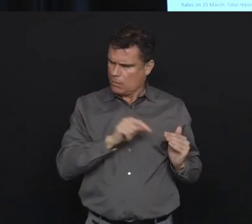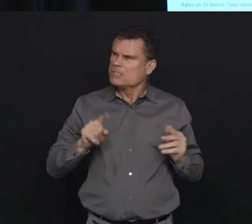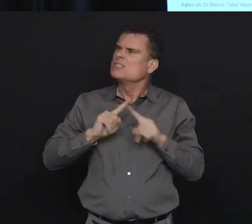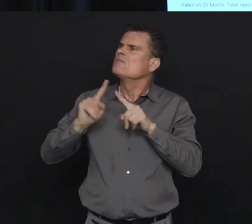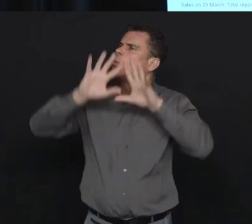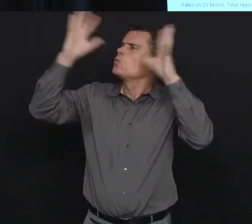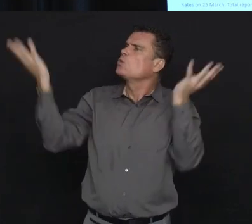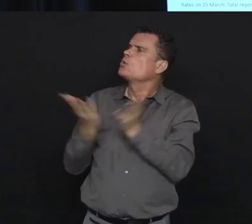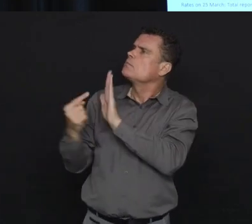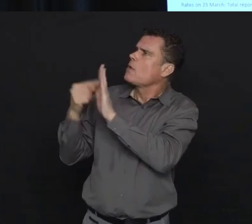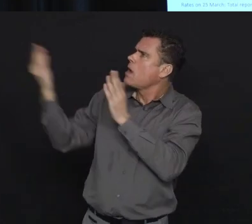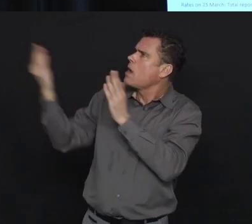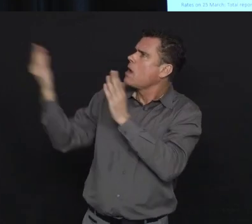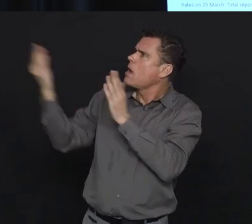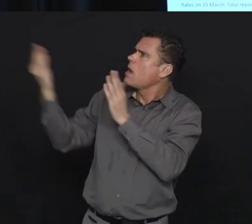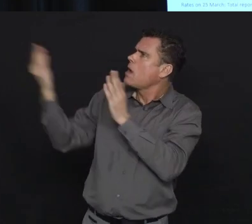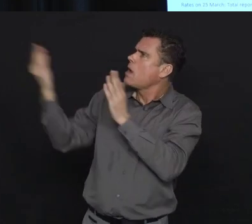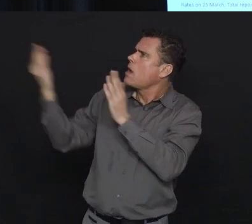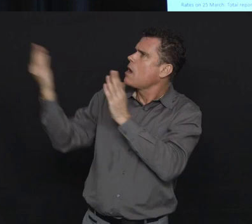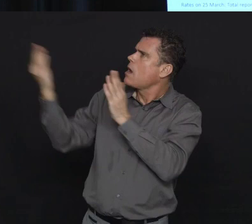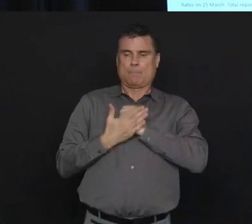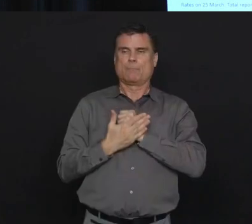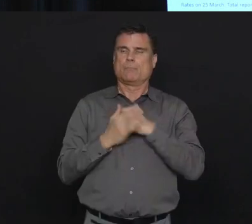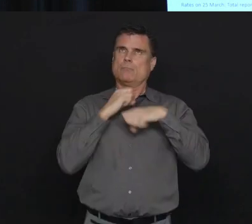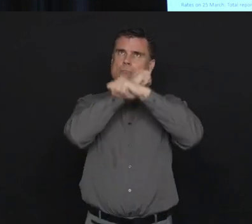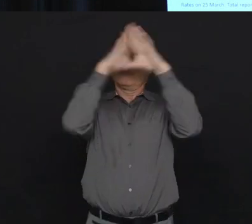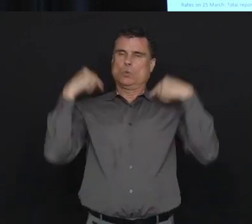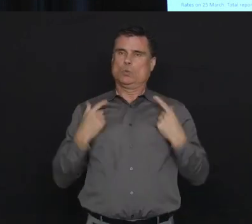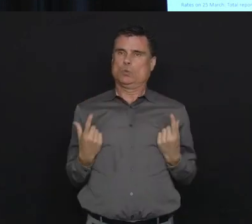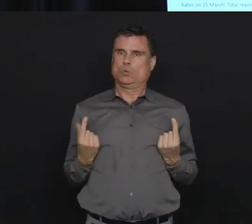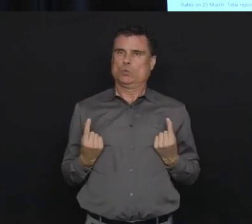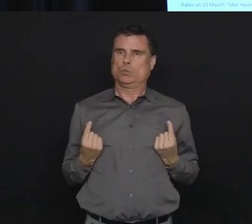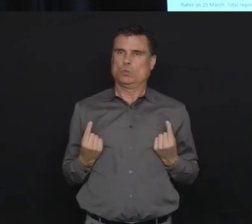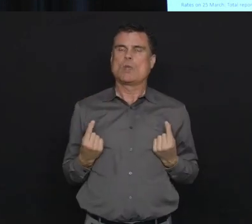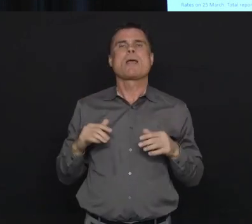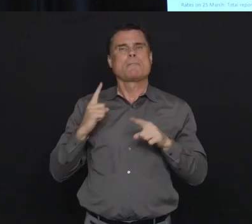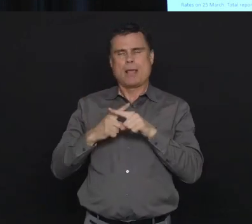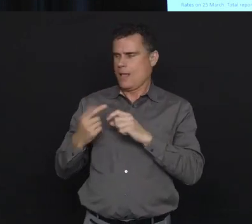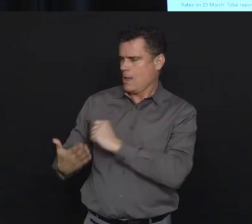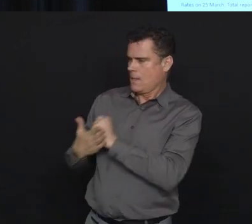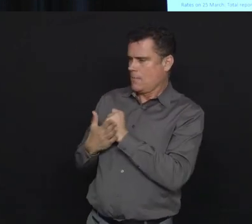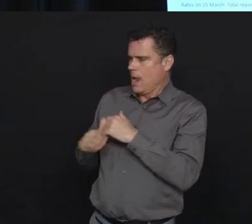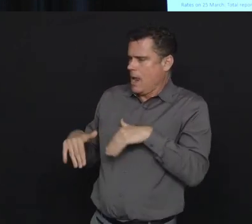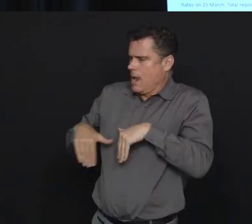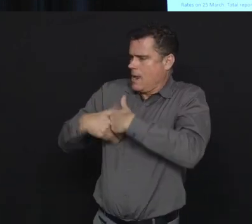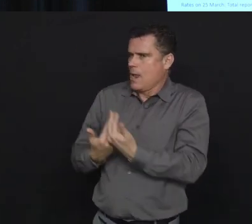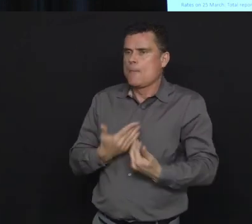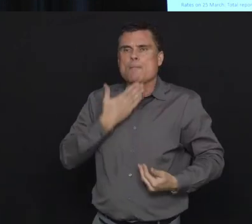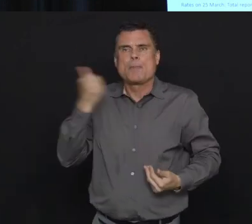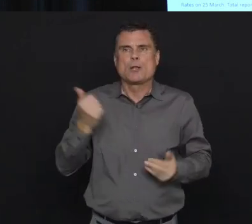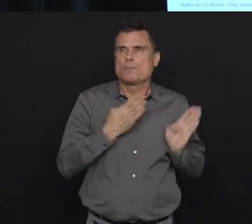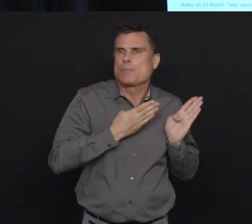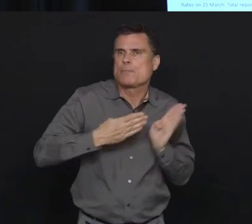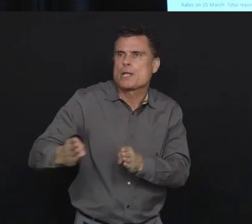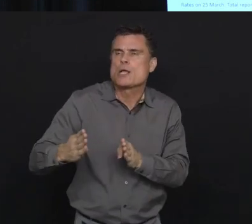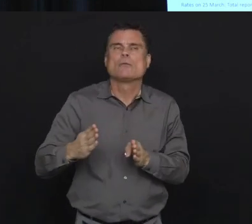able to get around and plot the course and how we might be able to